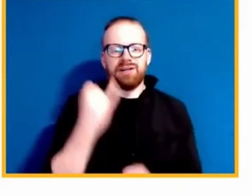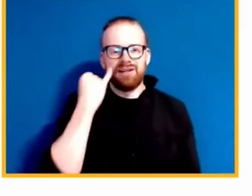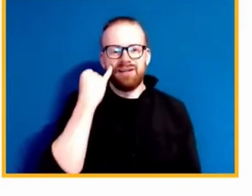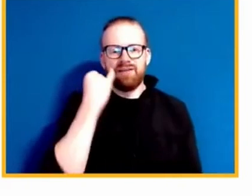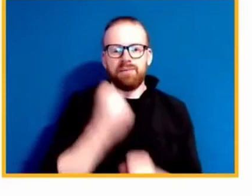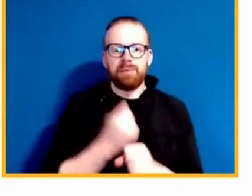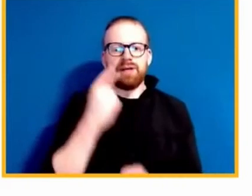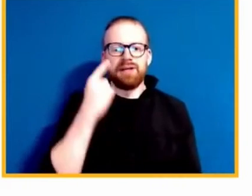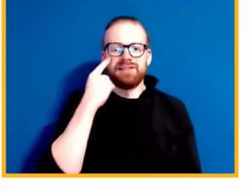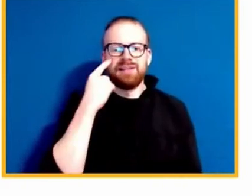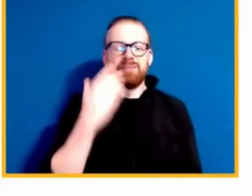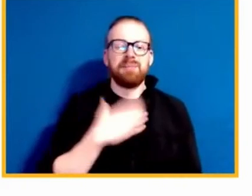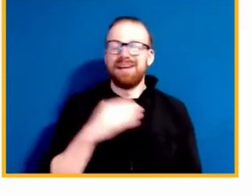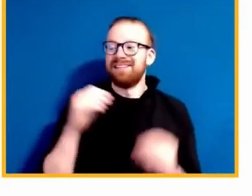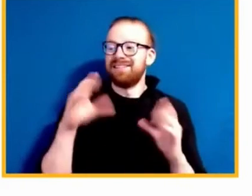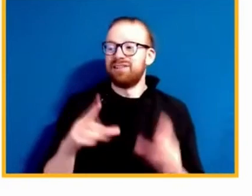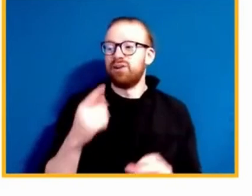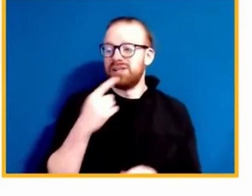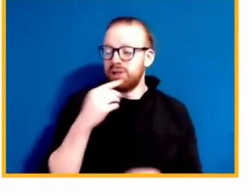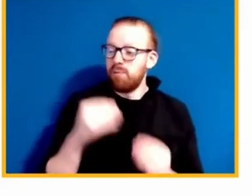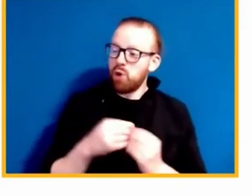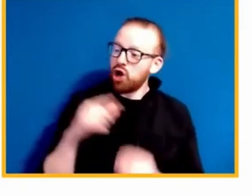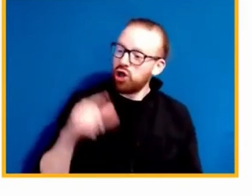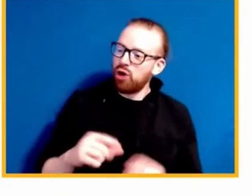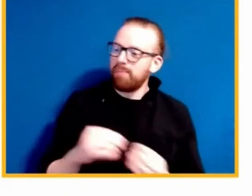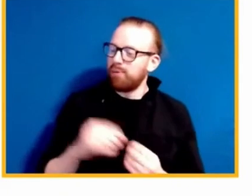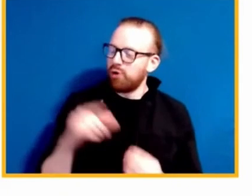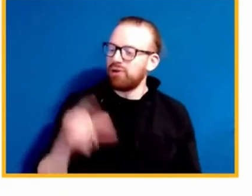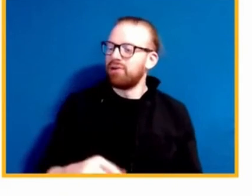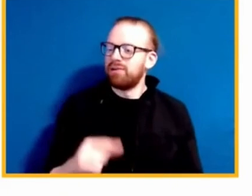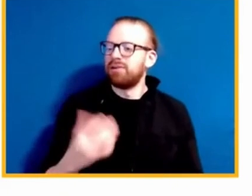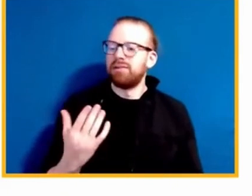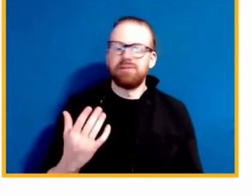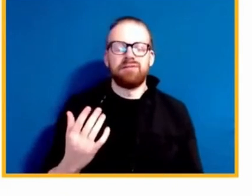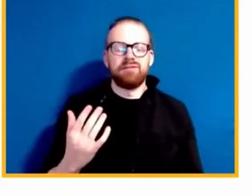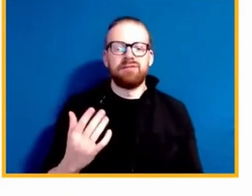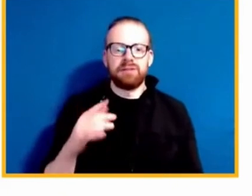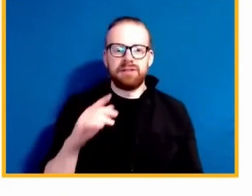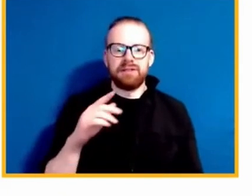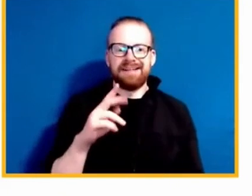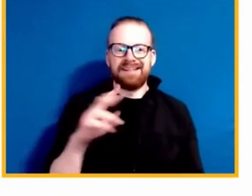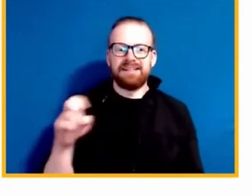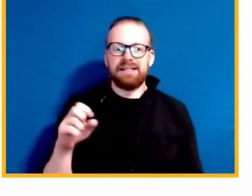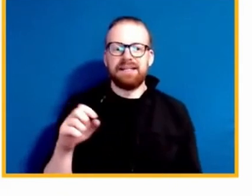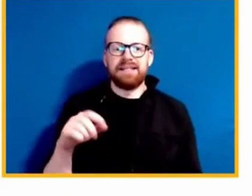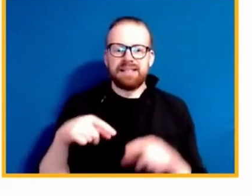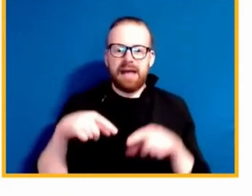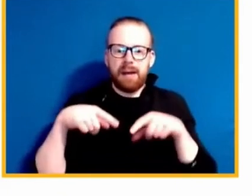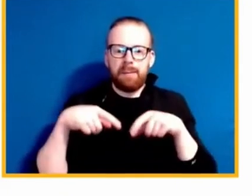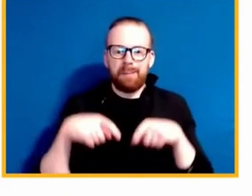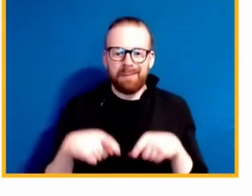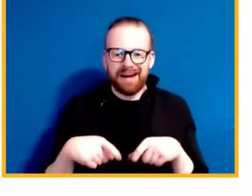My teacher is always yelling at me, "Hey, get lower, get lower." So basically, just bend your knees a bit more down.